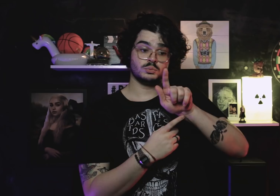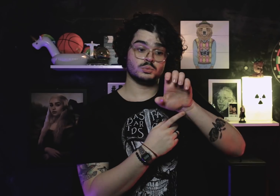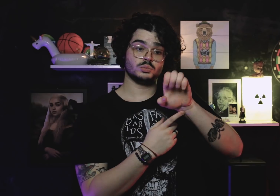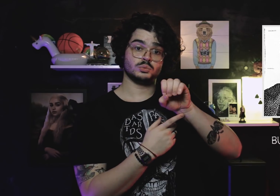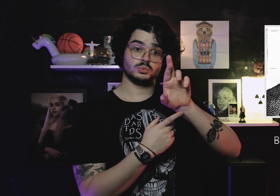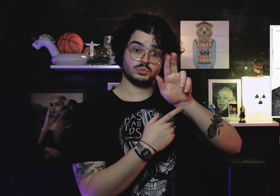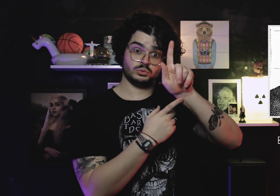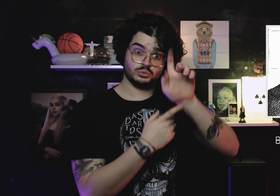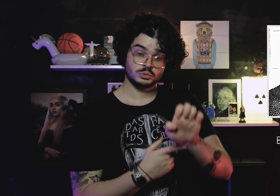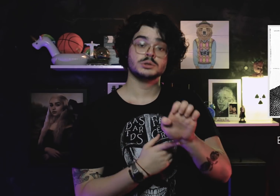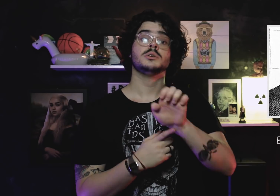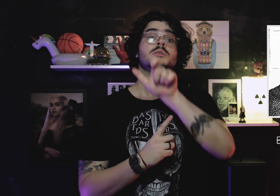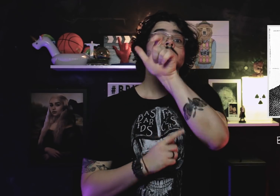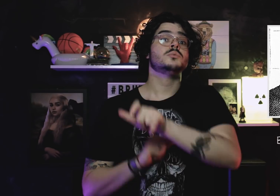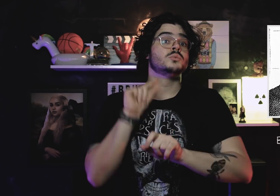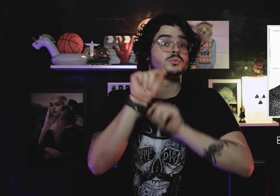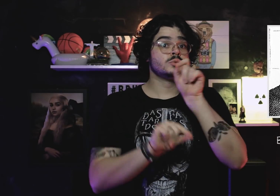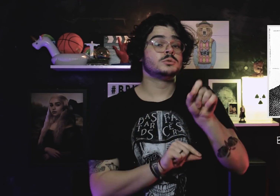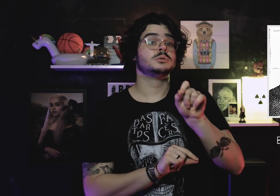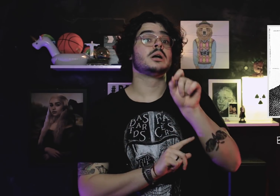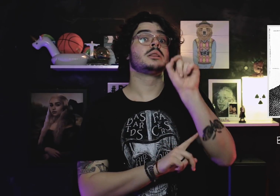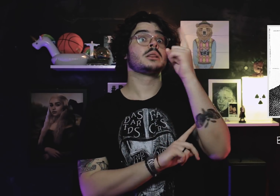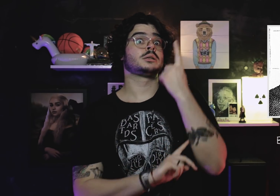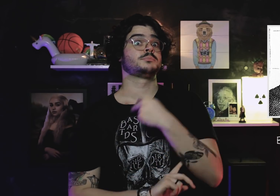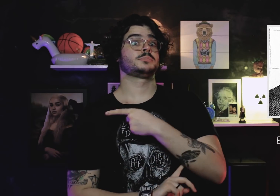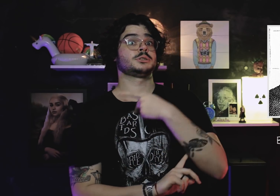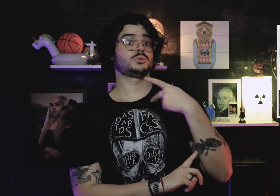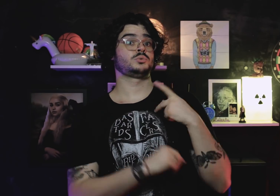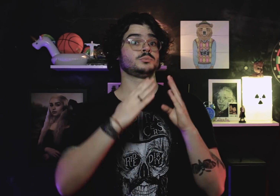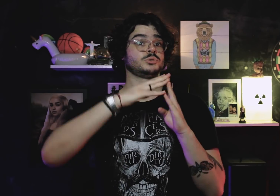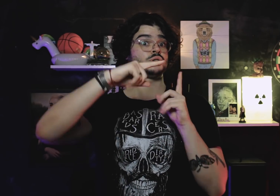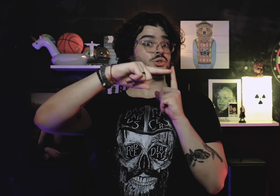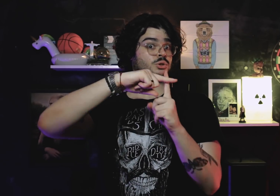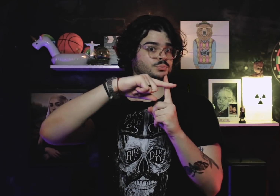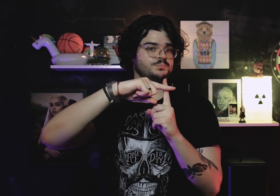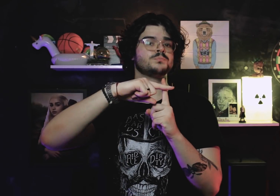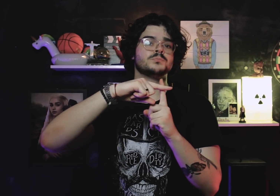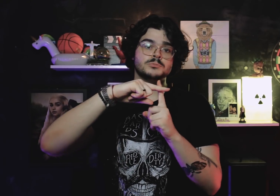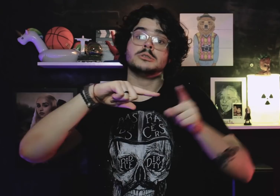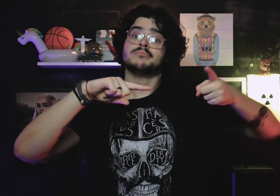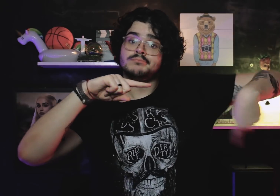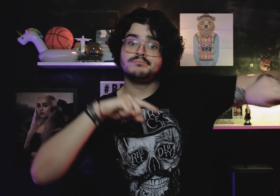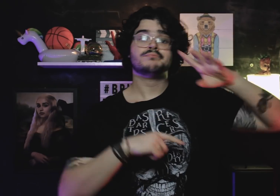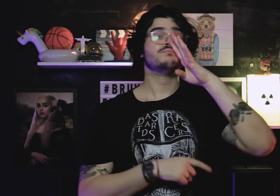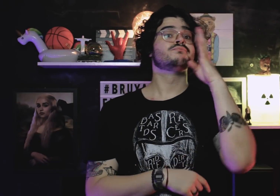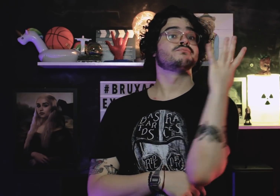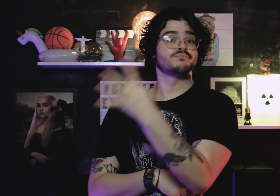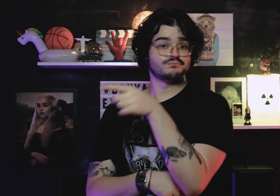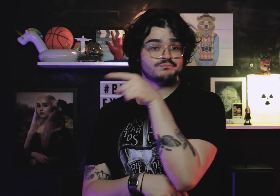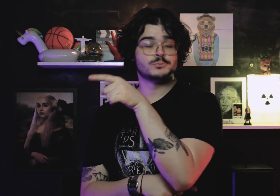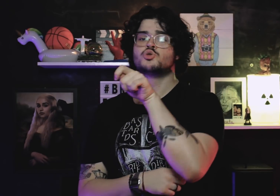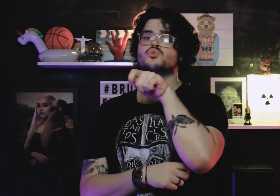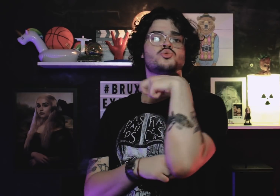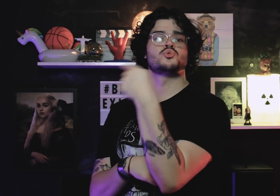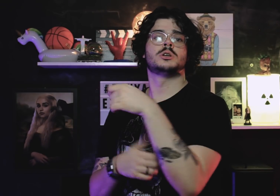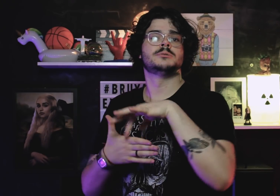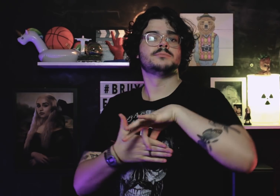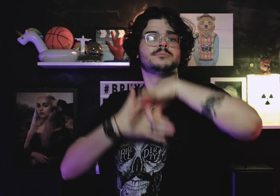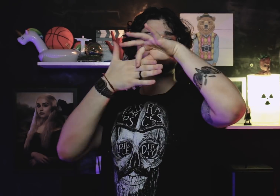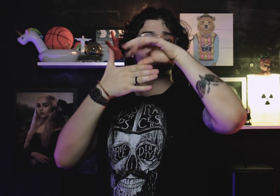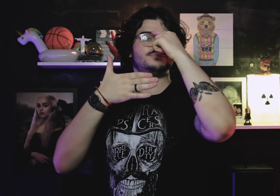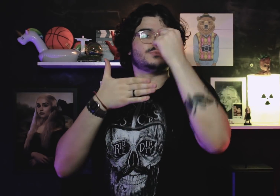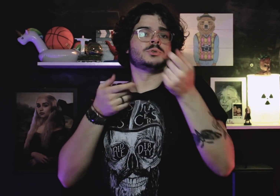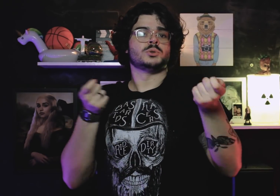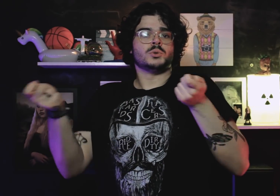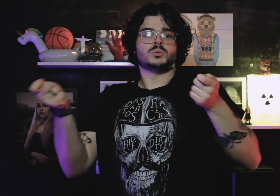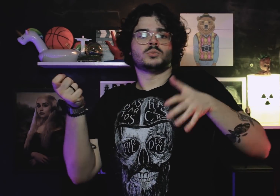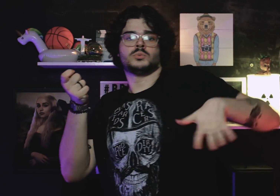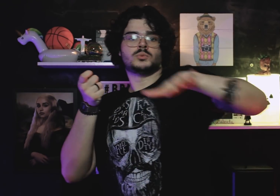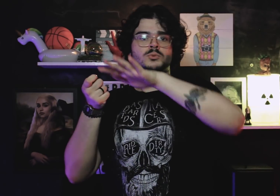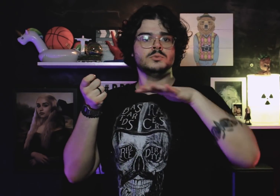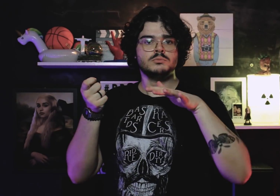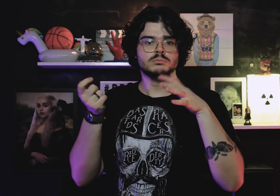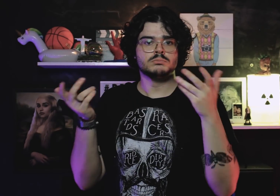George Burroughs, pastor of the church, was even accused of being the leader of the witches